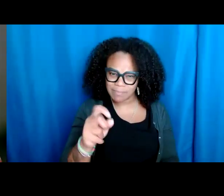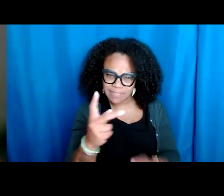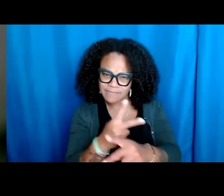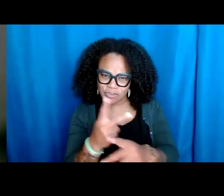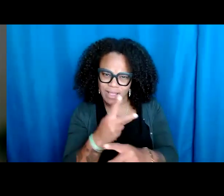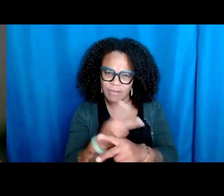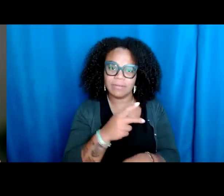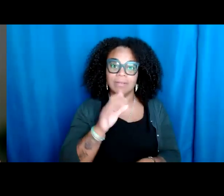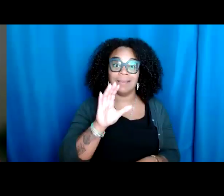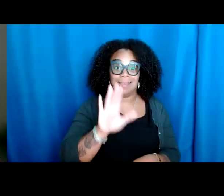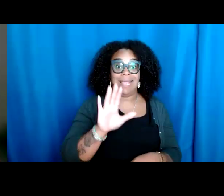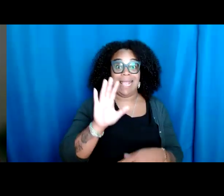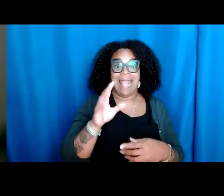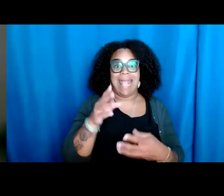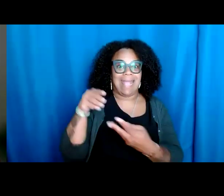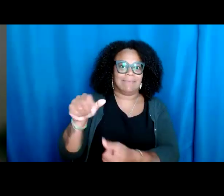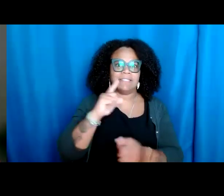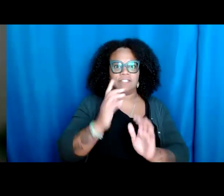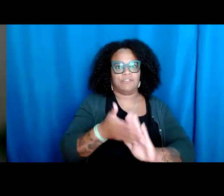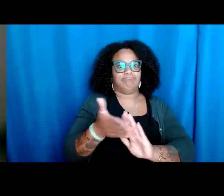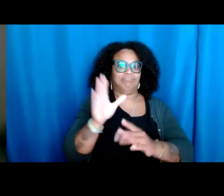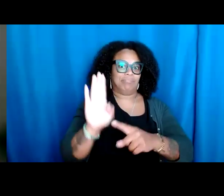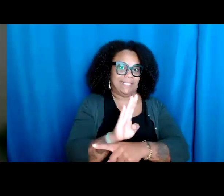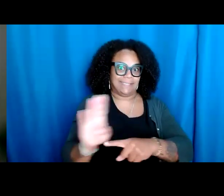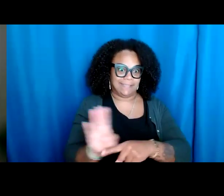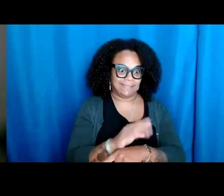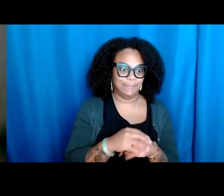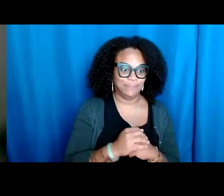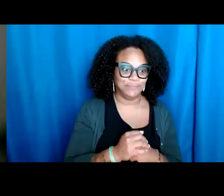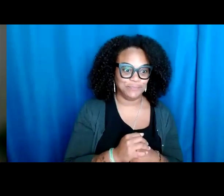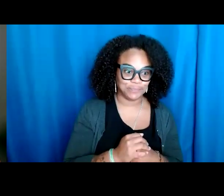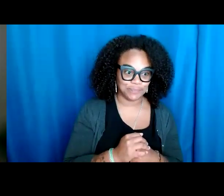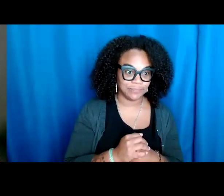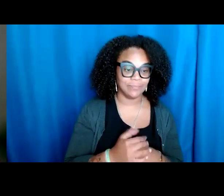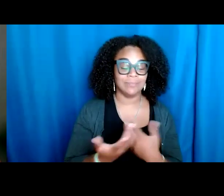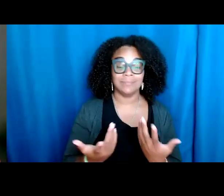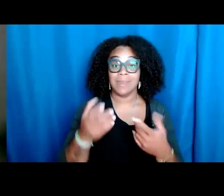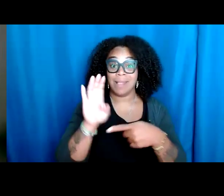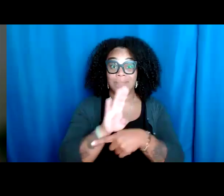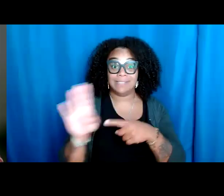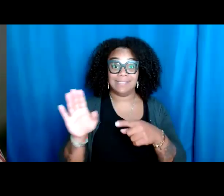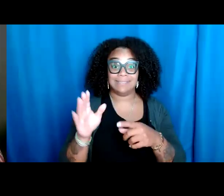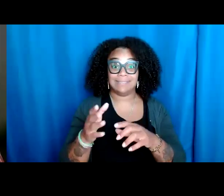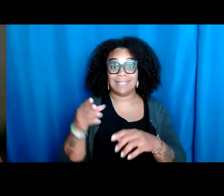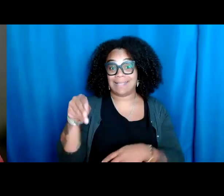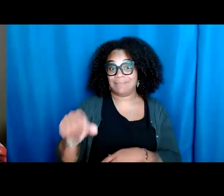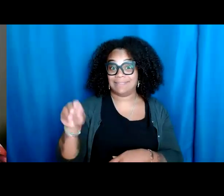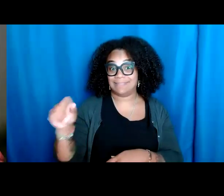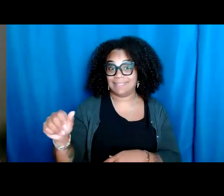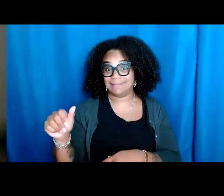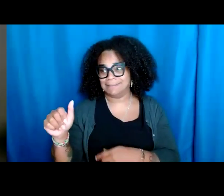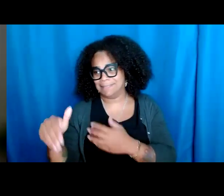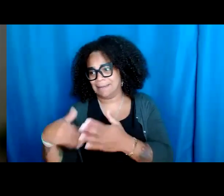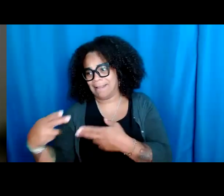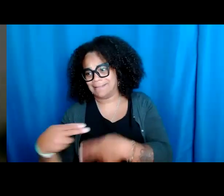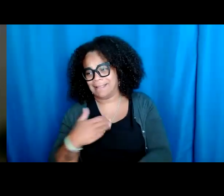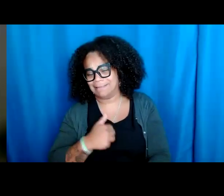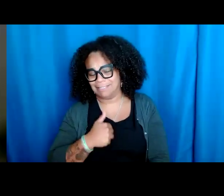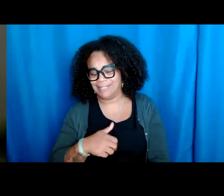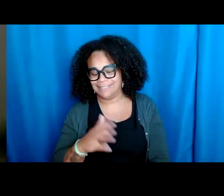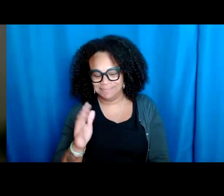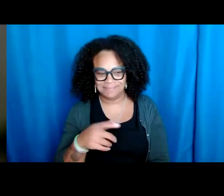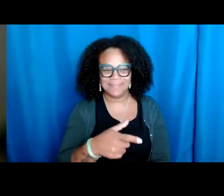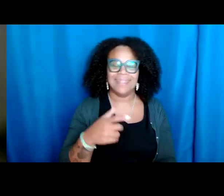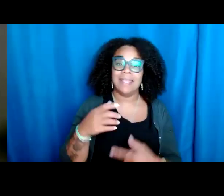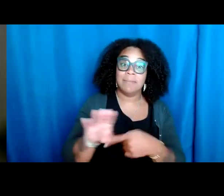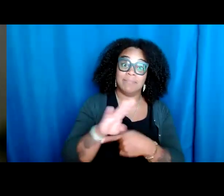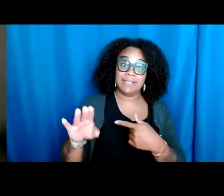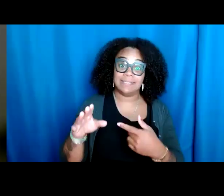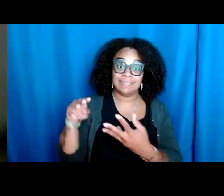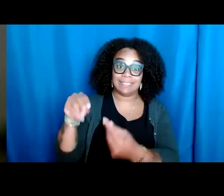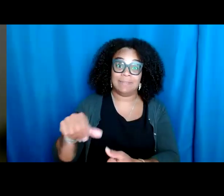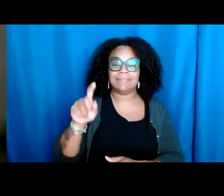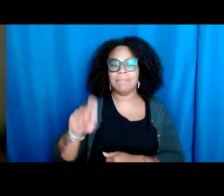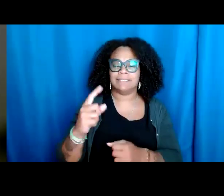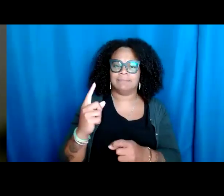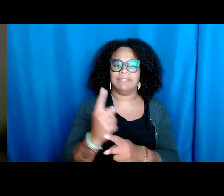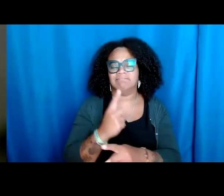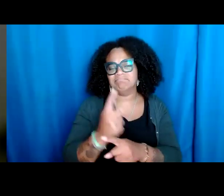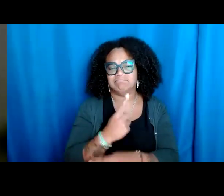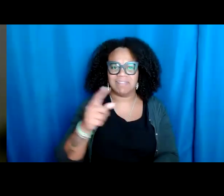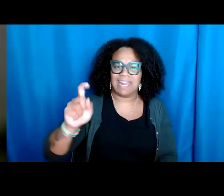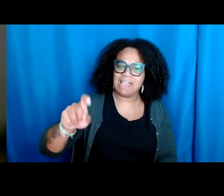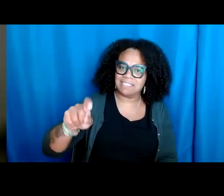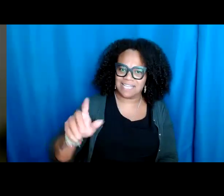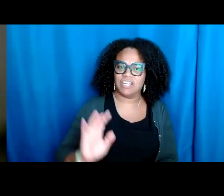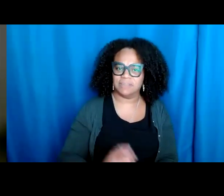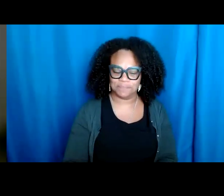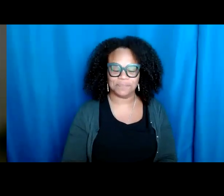business expenses? So, business expenses have to be ordinary and necessary. The IRS